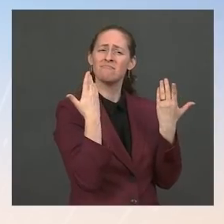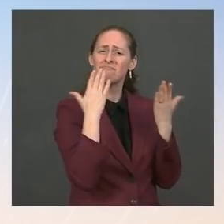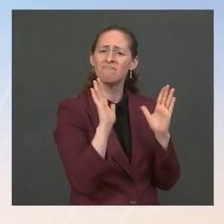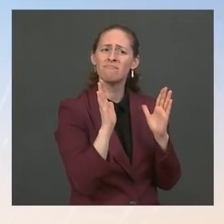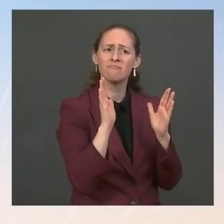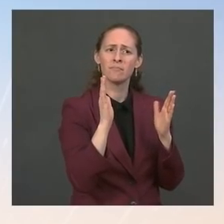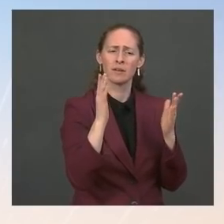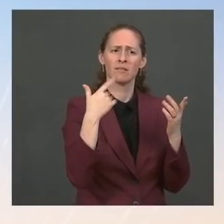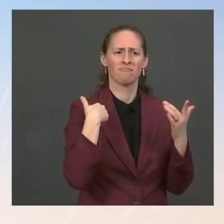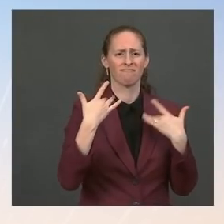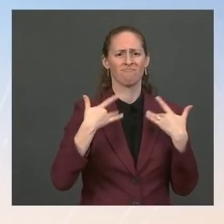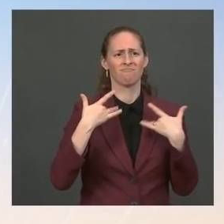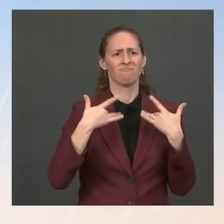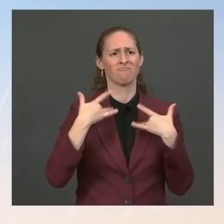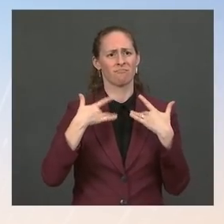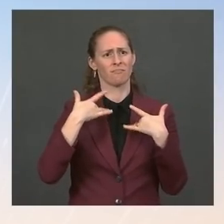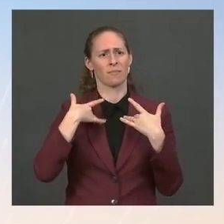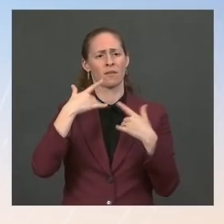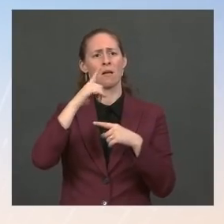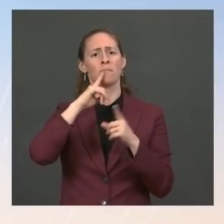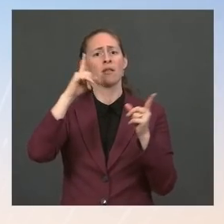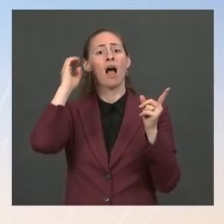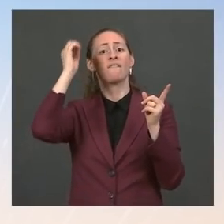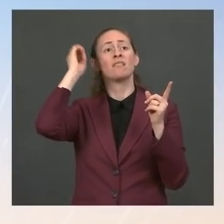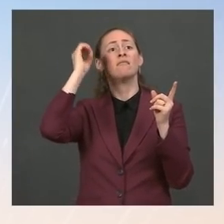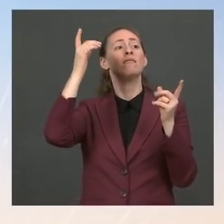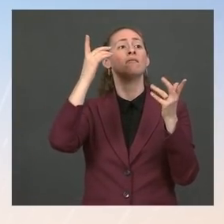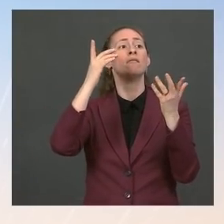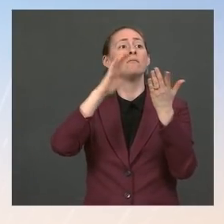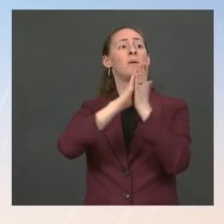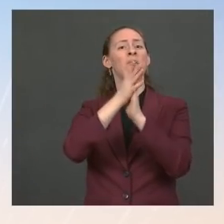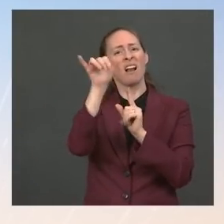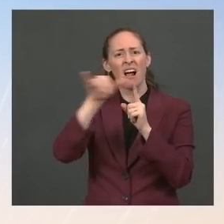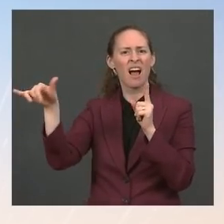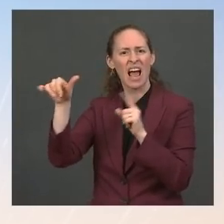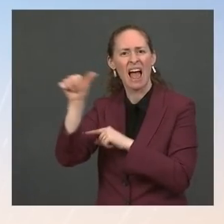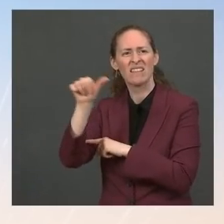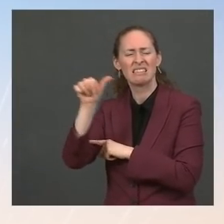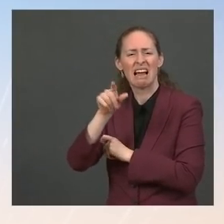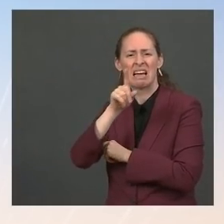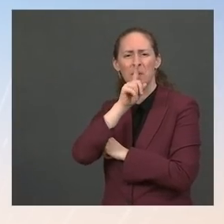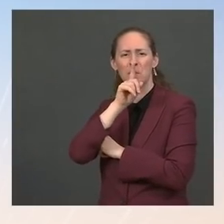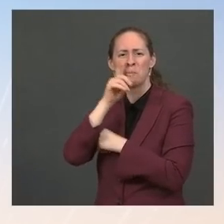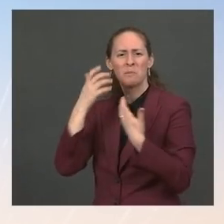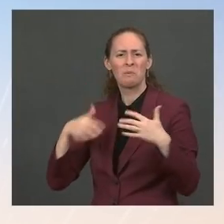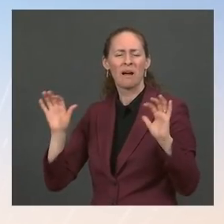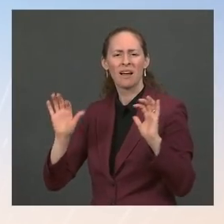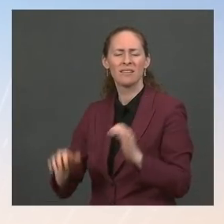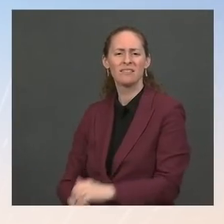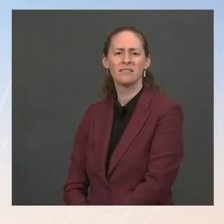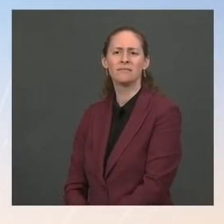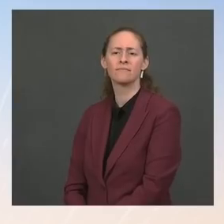Ms. Psaki: Well, I would first say -- and you may or may not have seen this -- but this morning, the Treasury and State Departments announced the designation of six targets associated